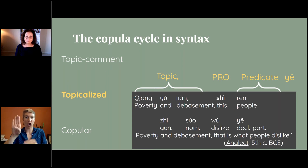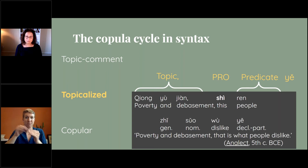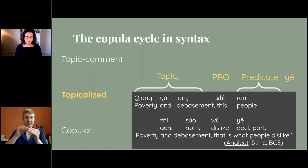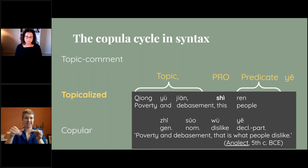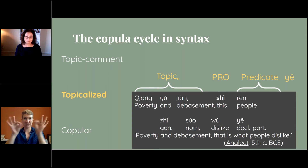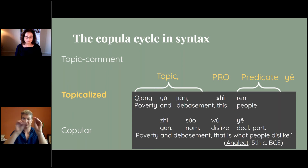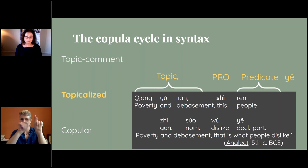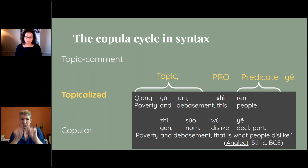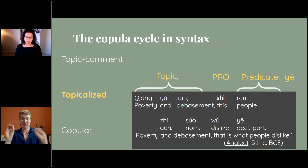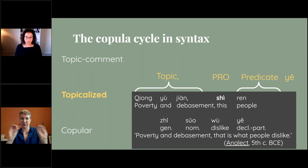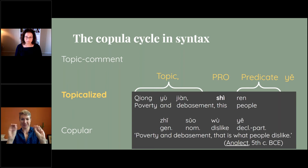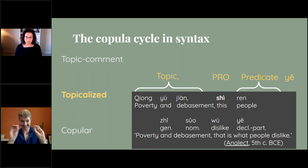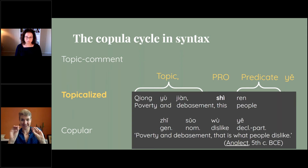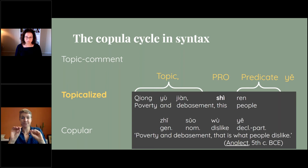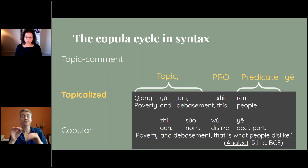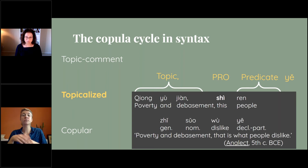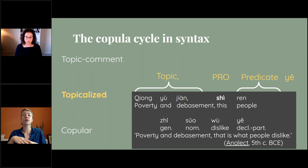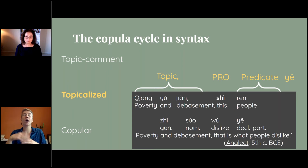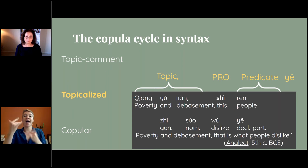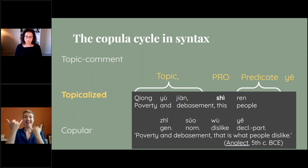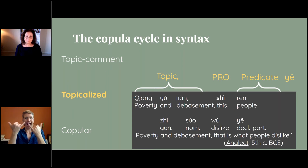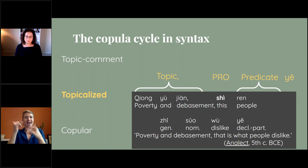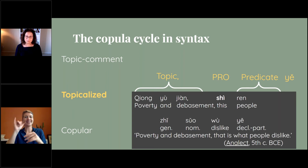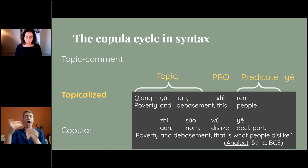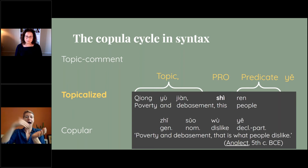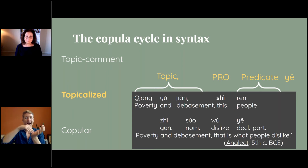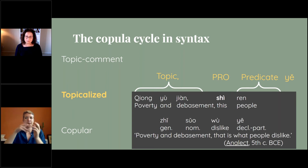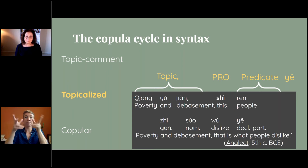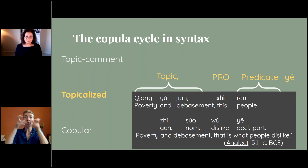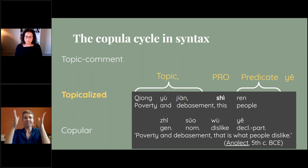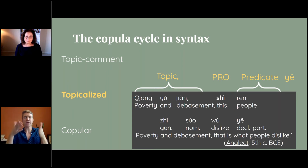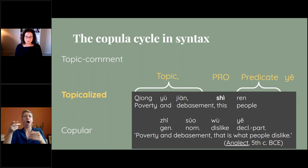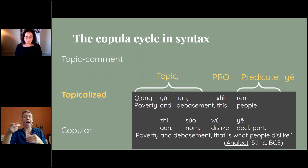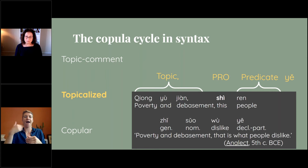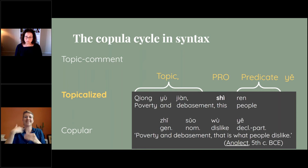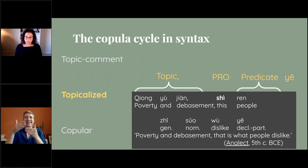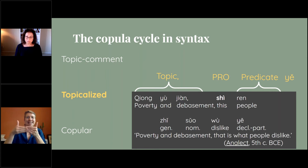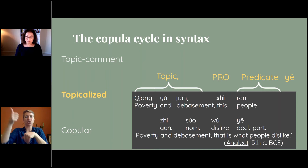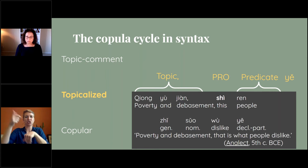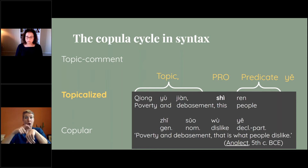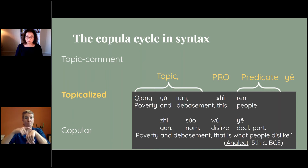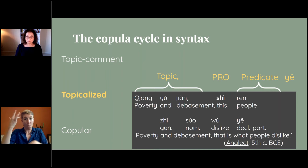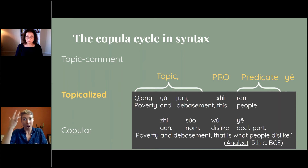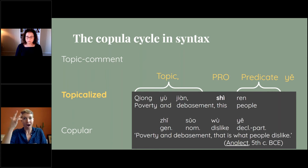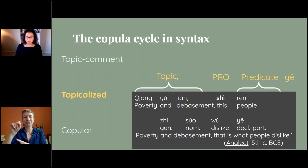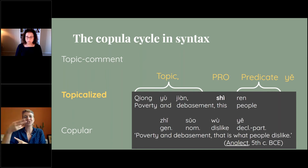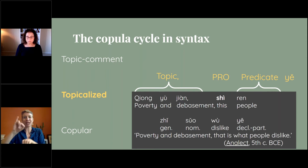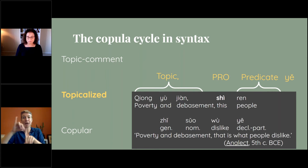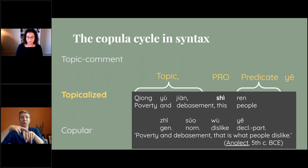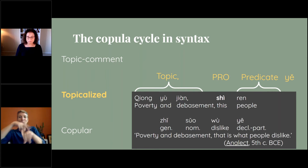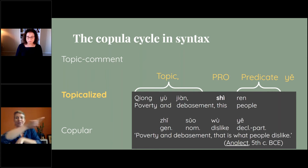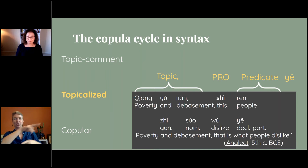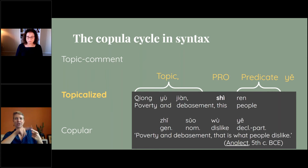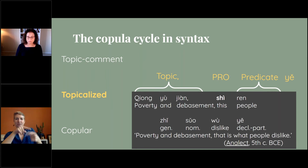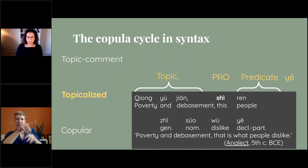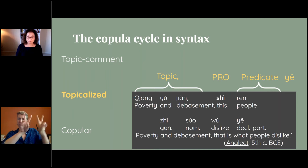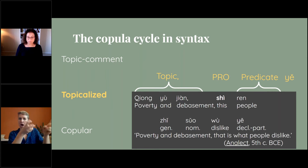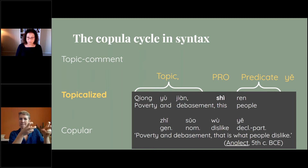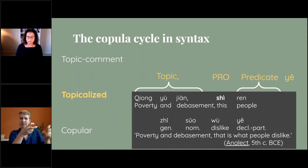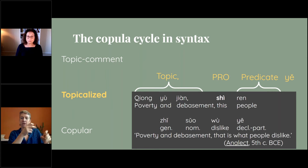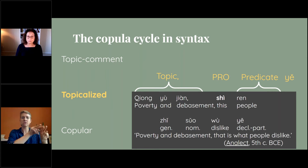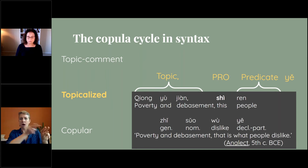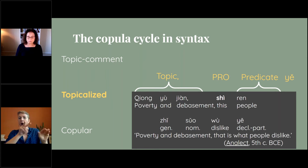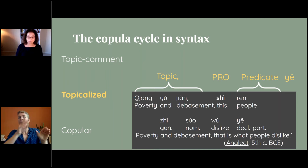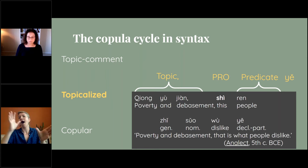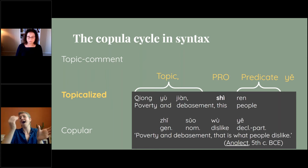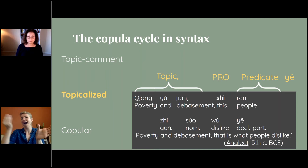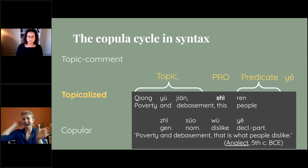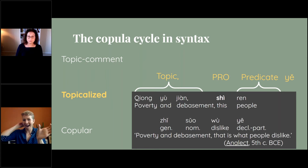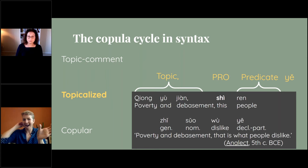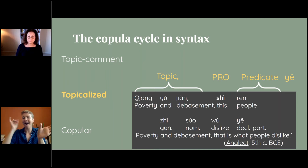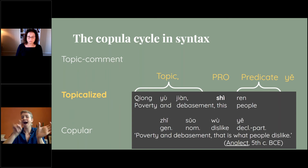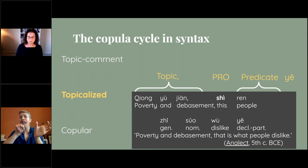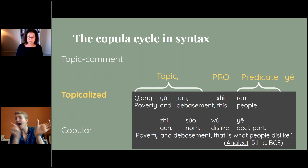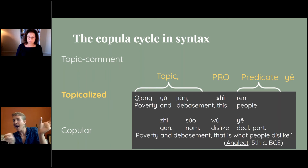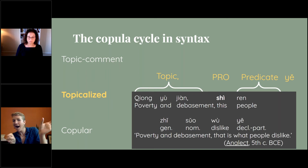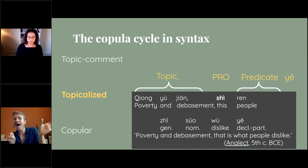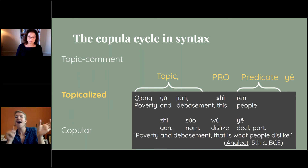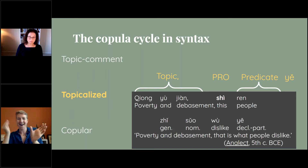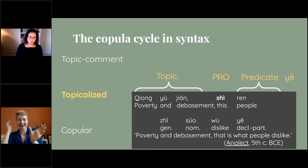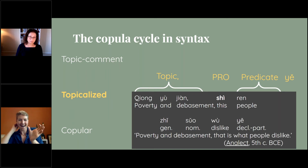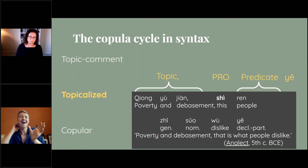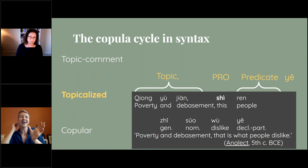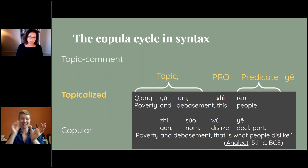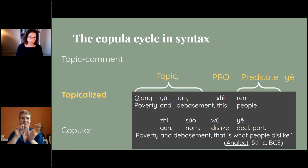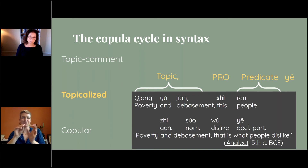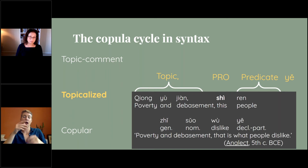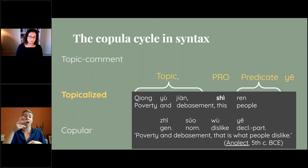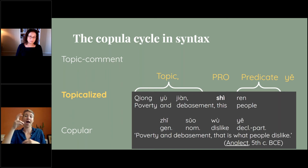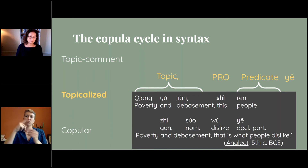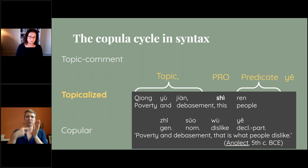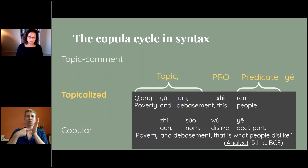There’s still no main verb in the sentence, as you see, but now the perceiver has an easier time accessing the topic because of the shì.